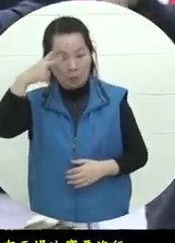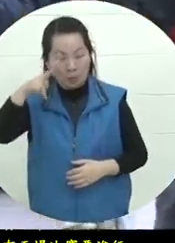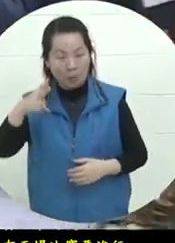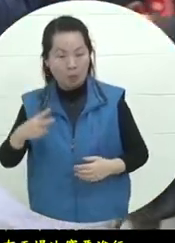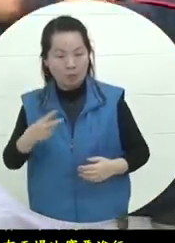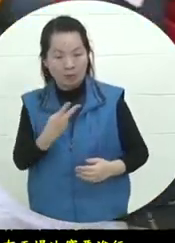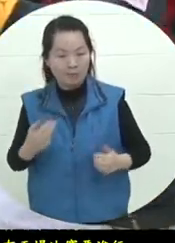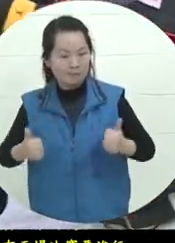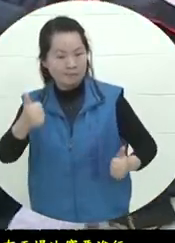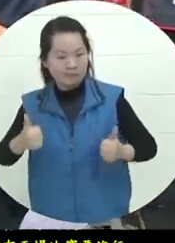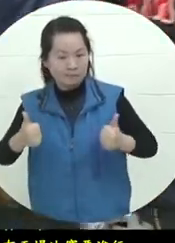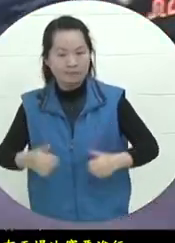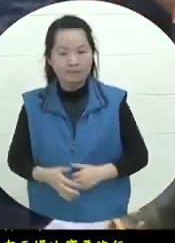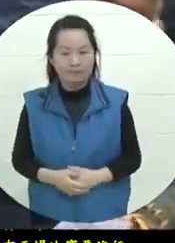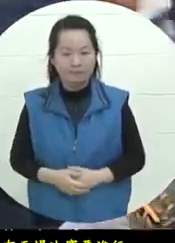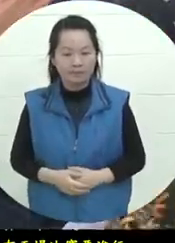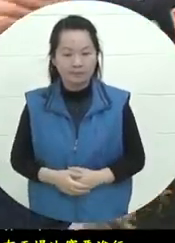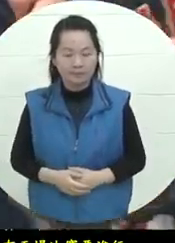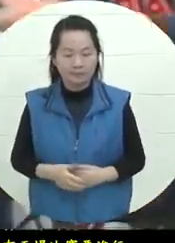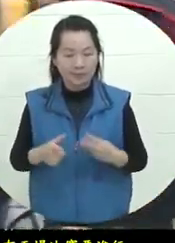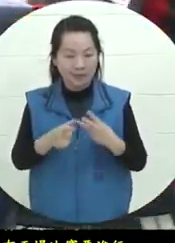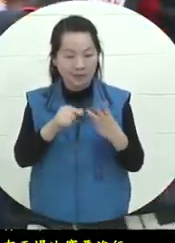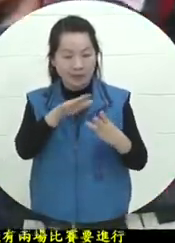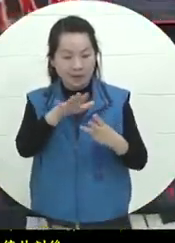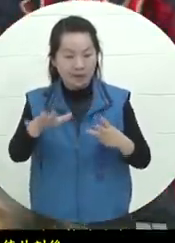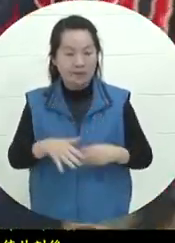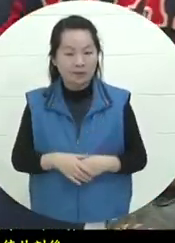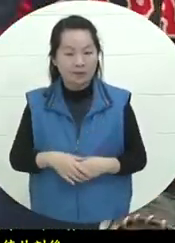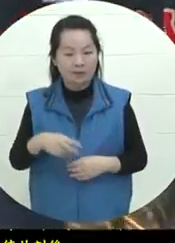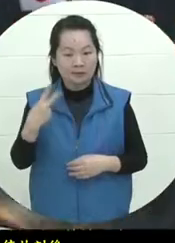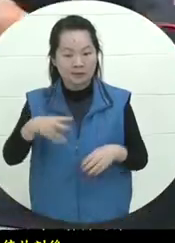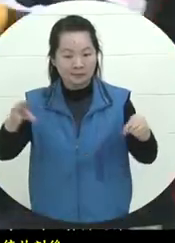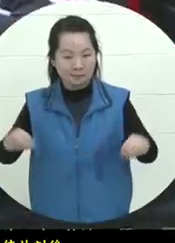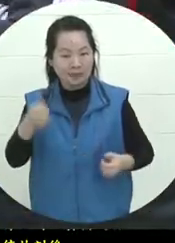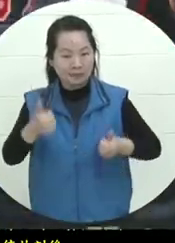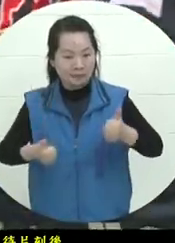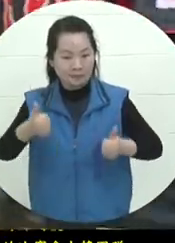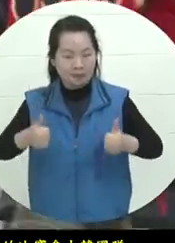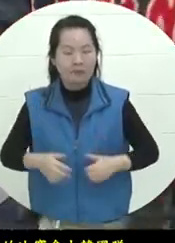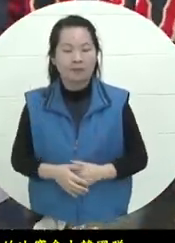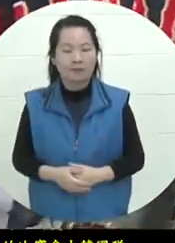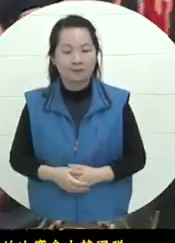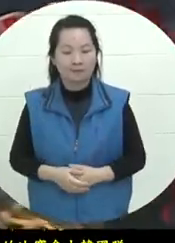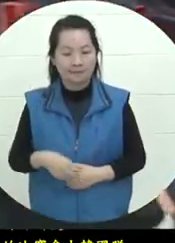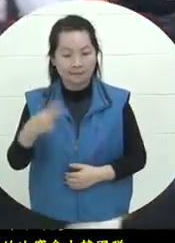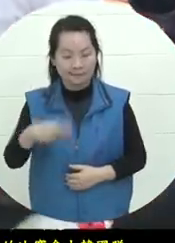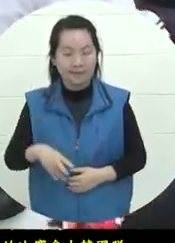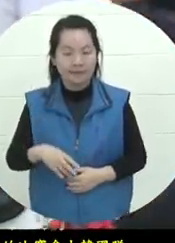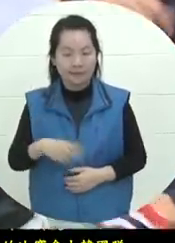, and then they will have a double match in the third game. The broadcast service work for this game